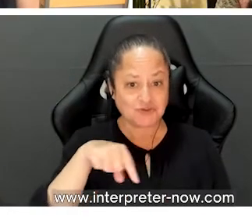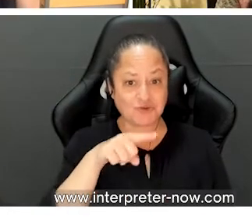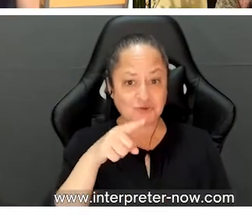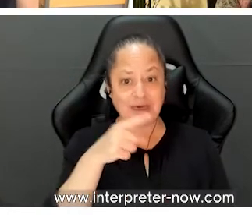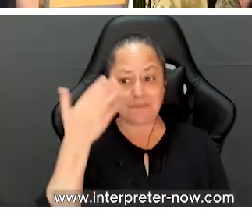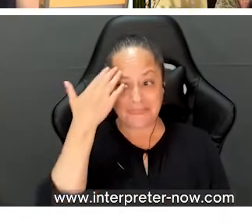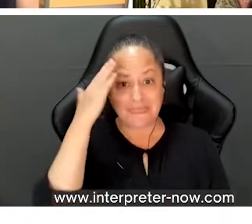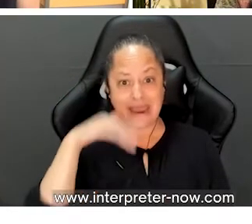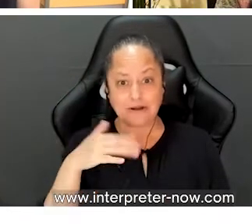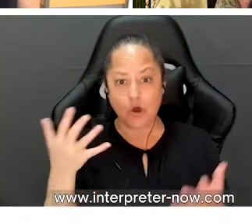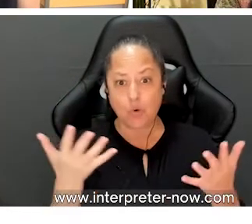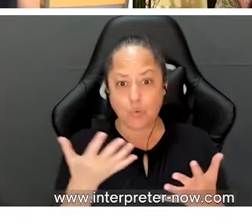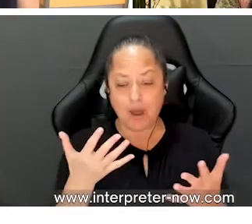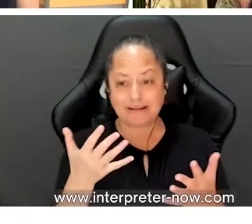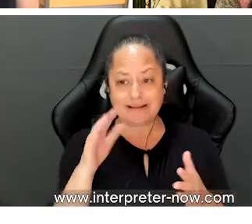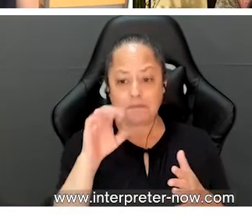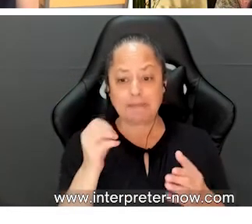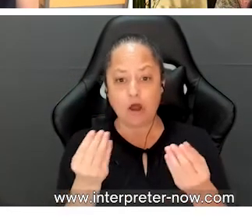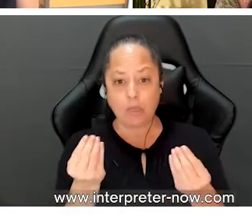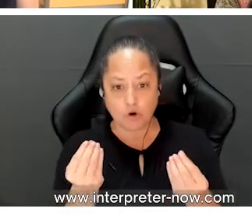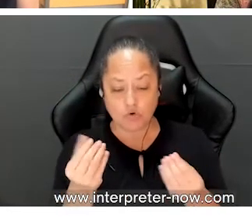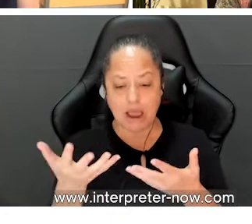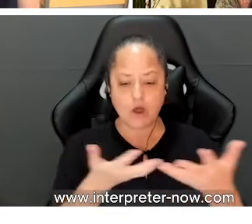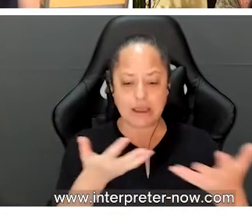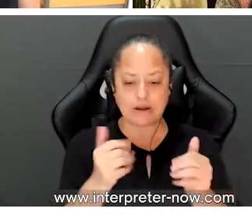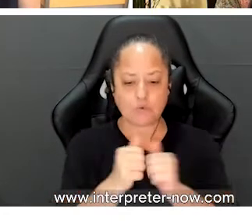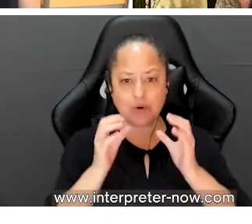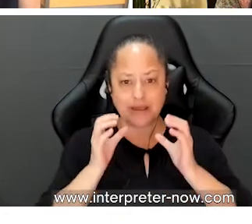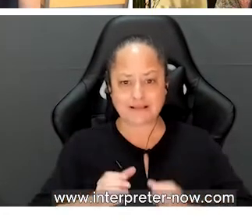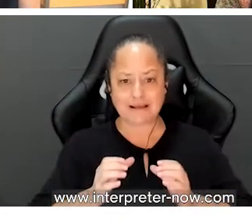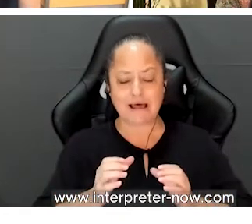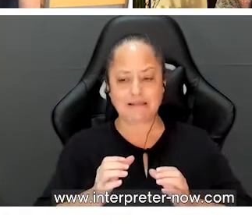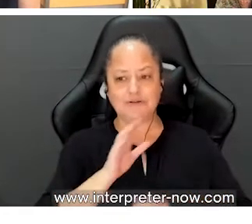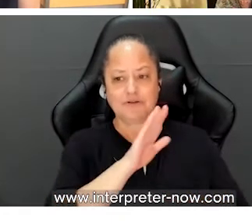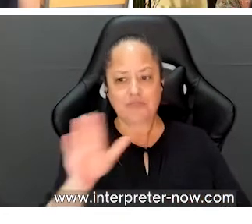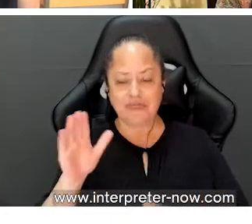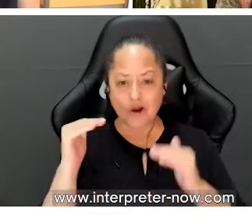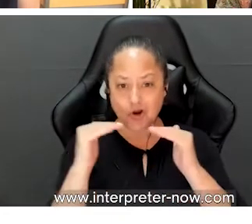They know what it is to be on the ground, interacting with your customers, client, and with their colleagues.